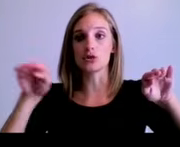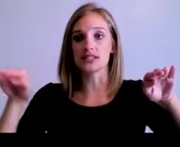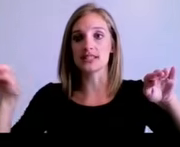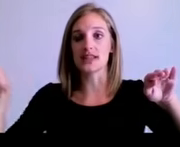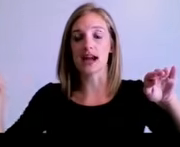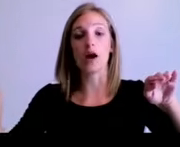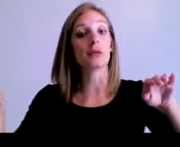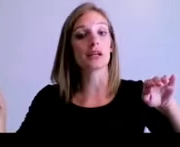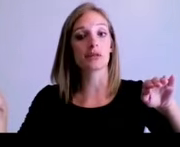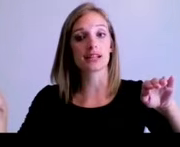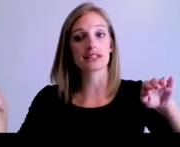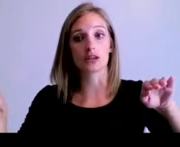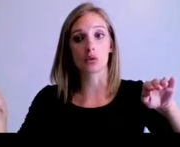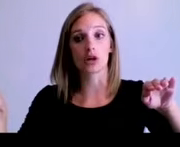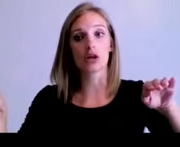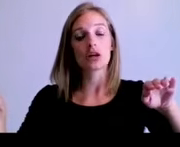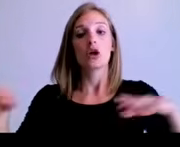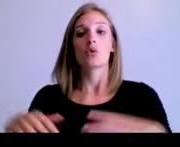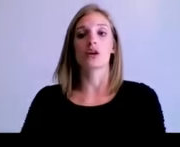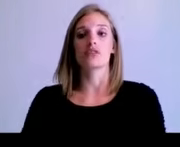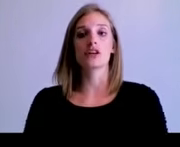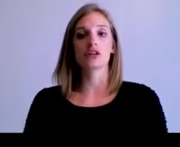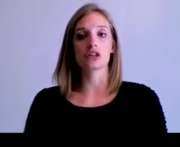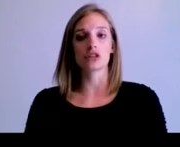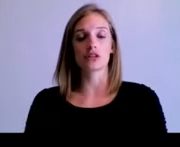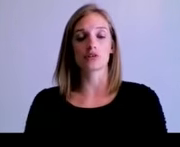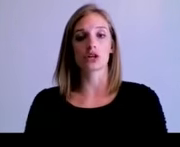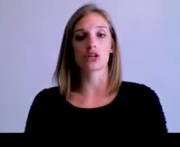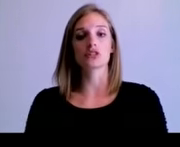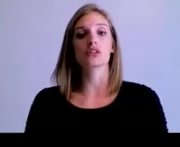could see how many blanks there were. The configuration of the word is going to